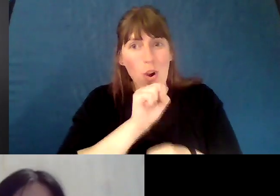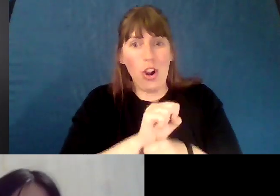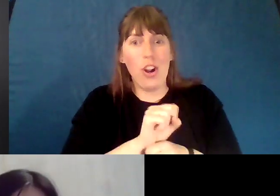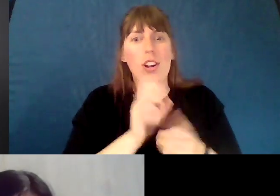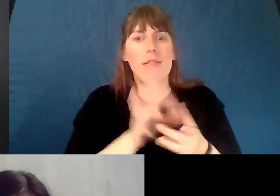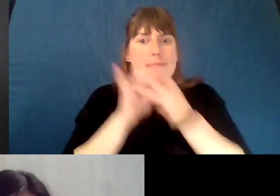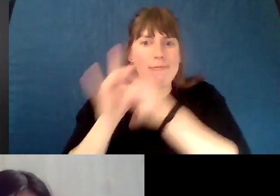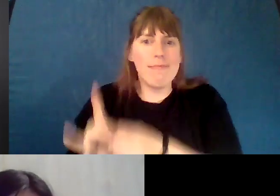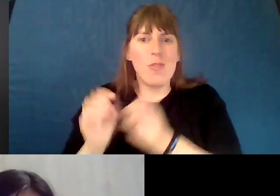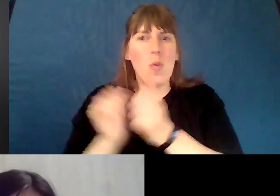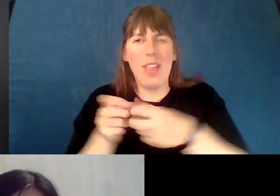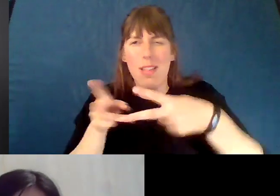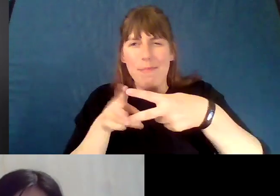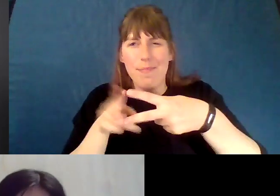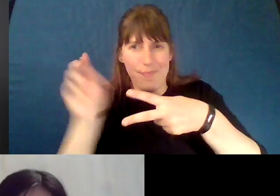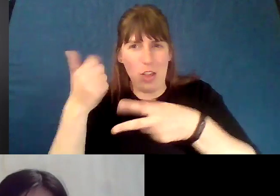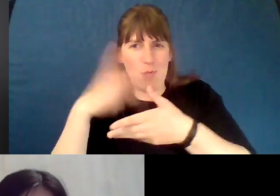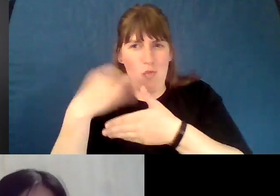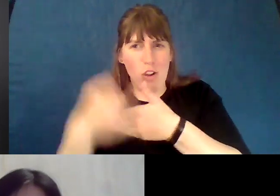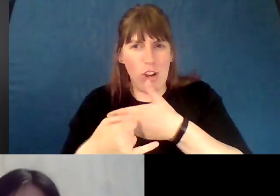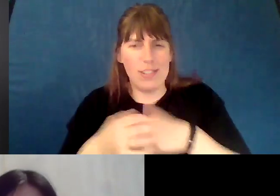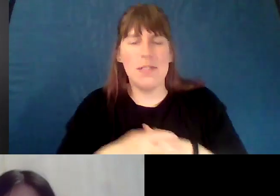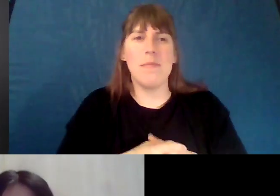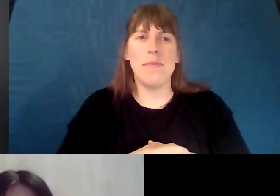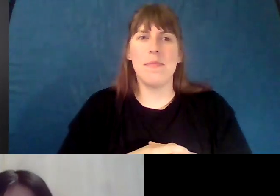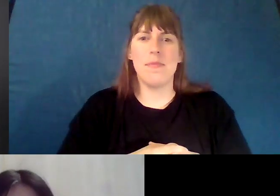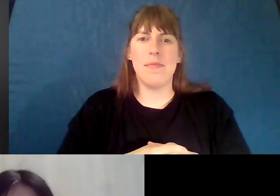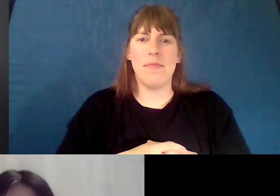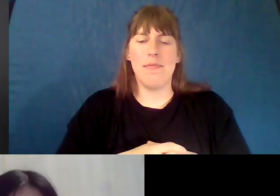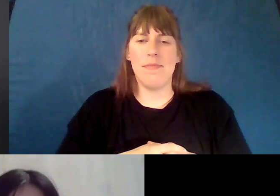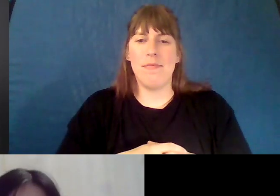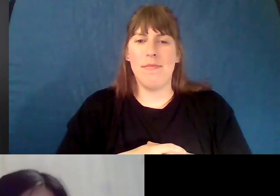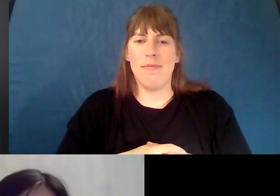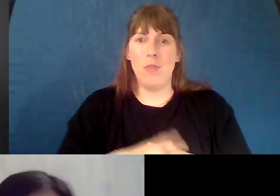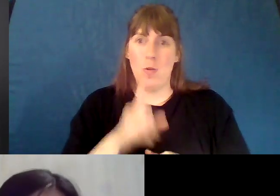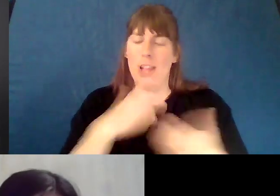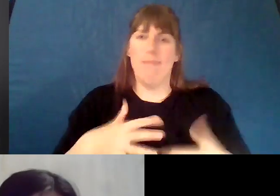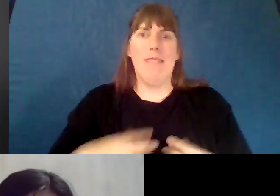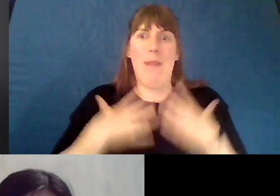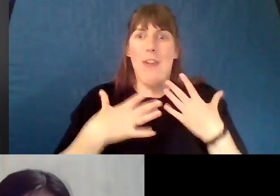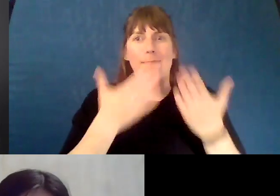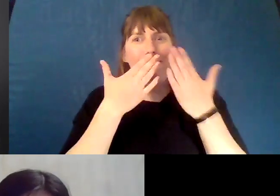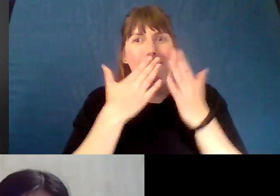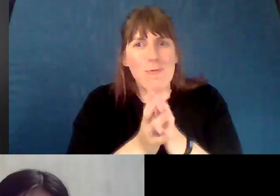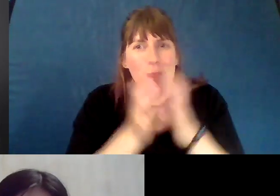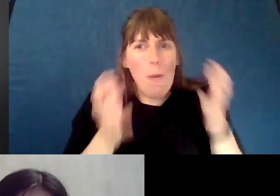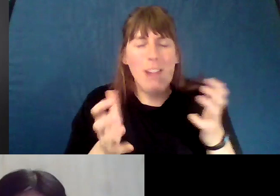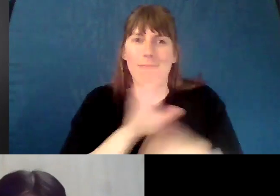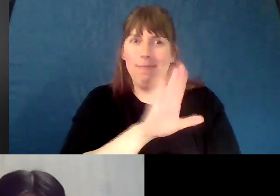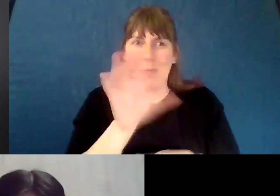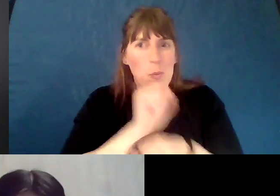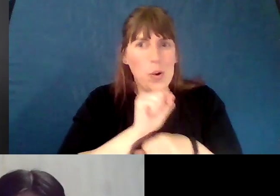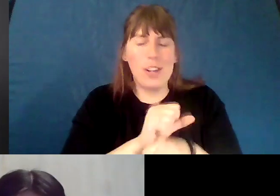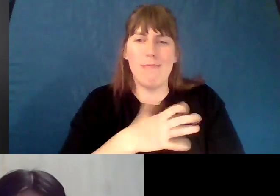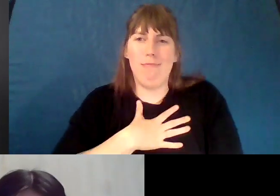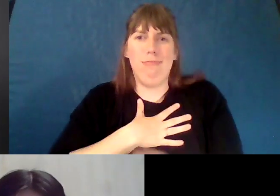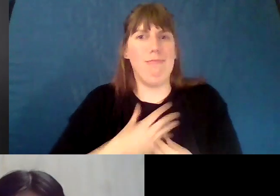INTER/MEDIATE, yeah, which is just really, really inspiring. So thank you for the work that you do.